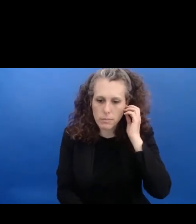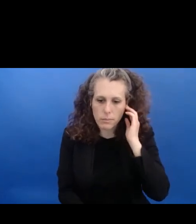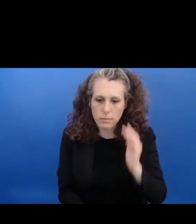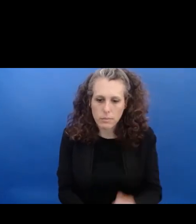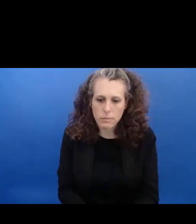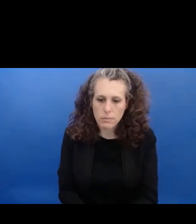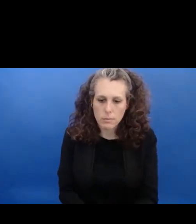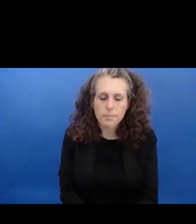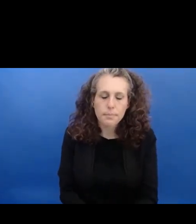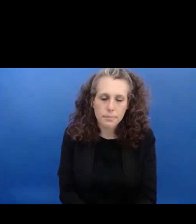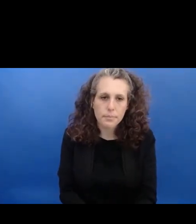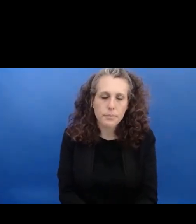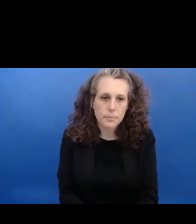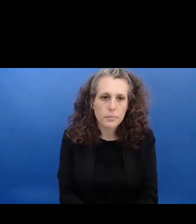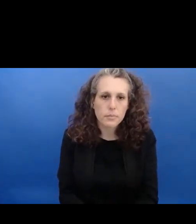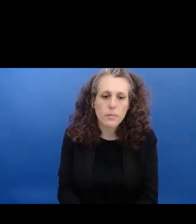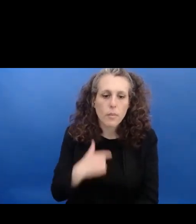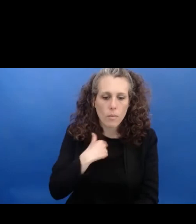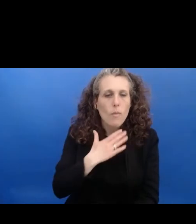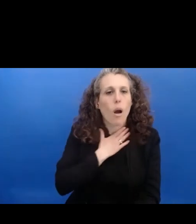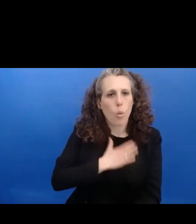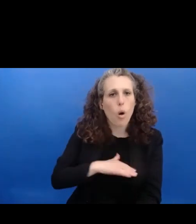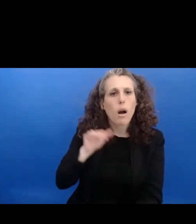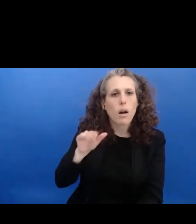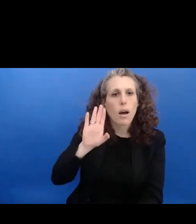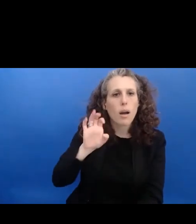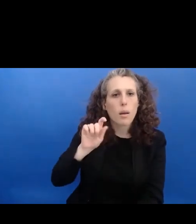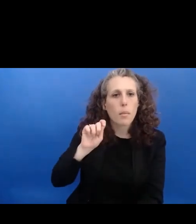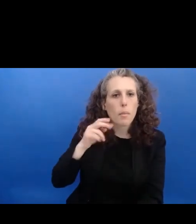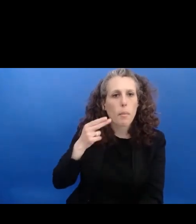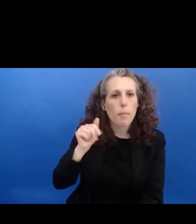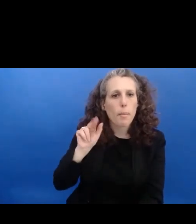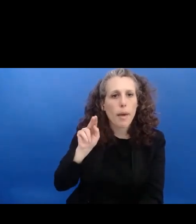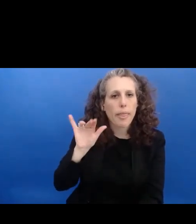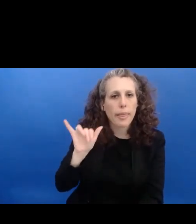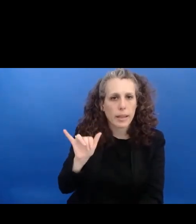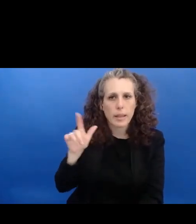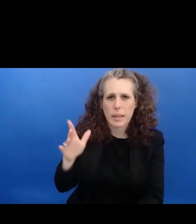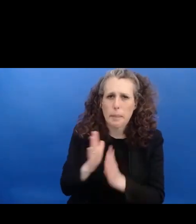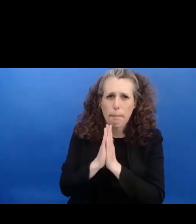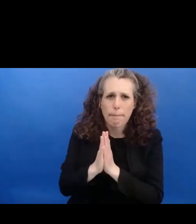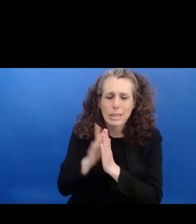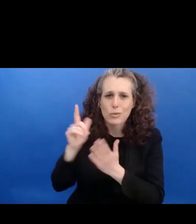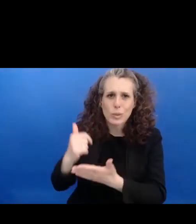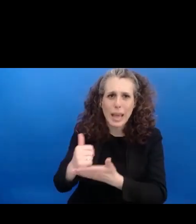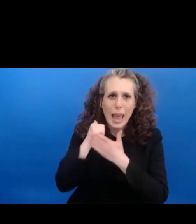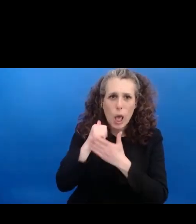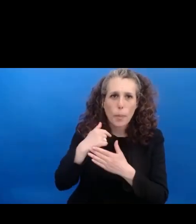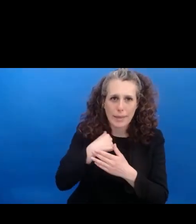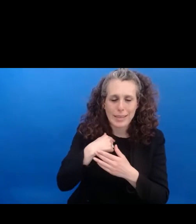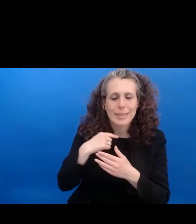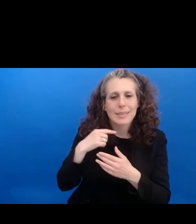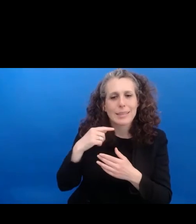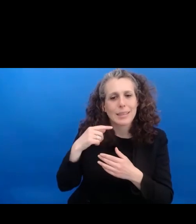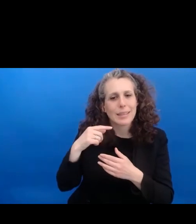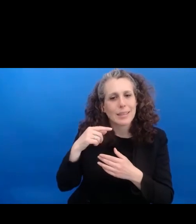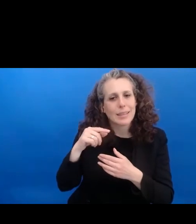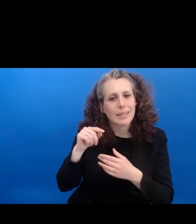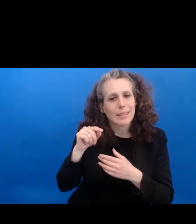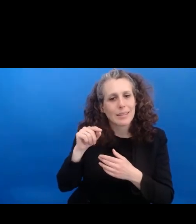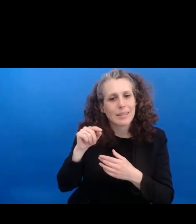to turn it to bethany to help me with the with the with just reading the names of and the questions